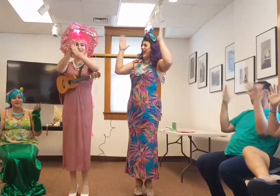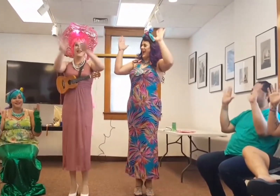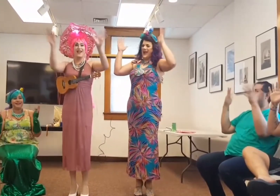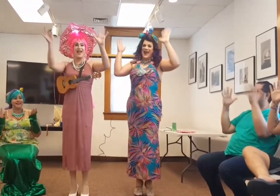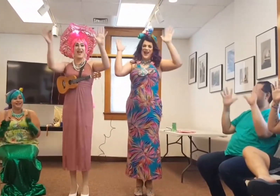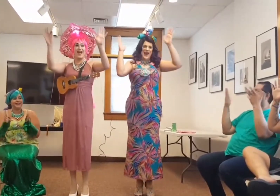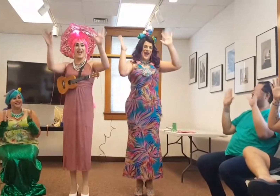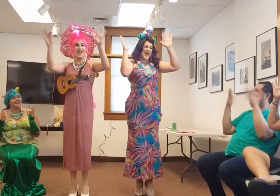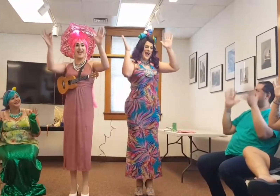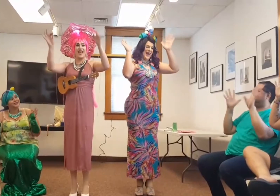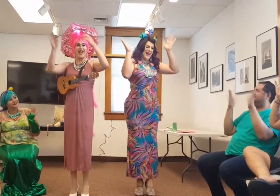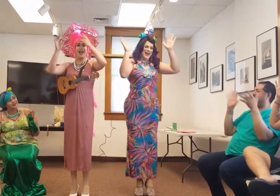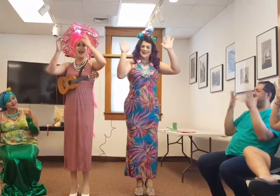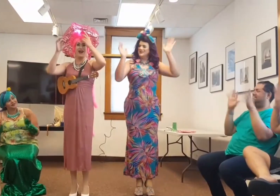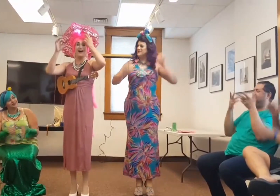Yay!